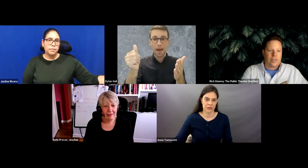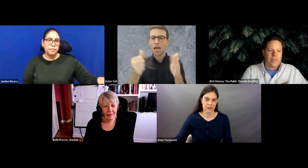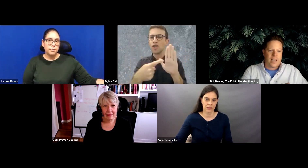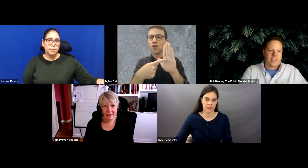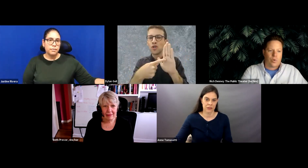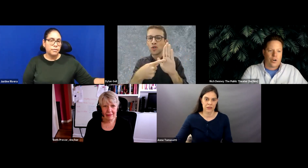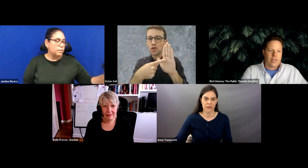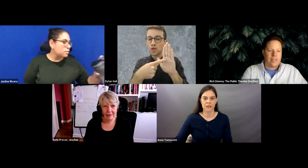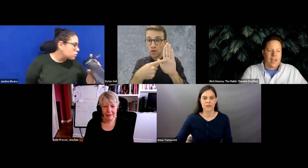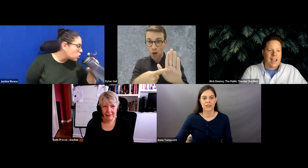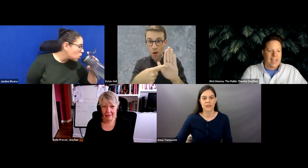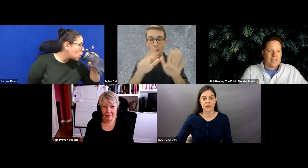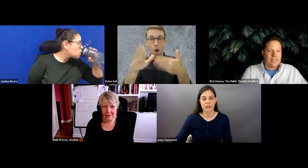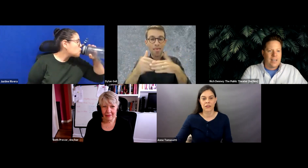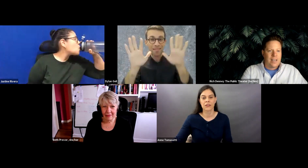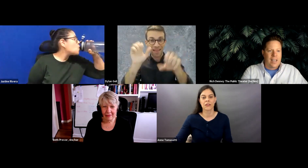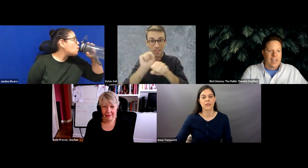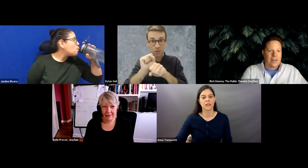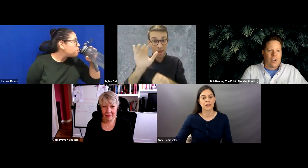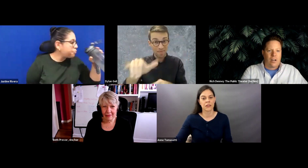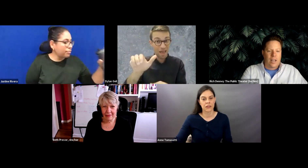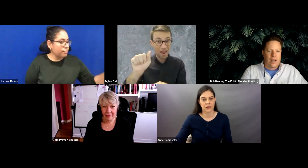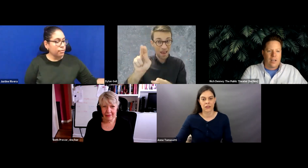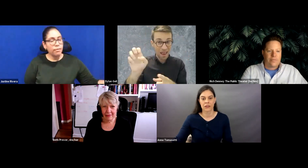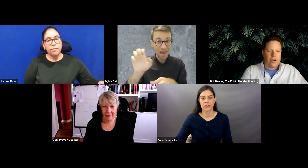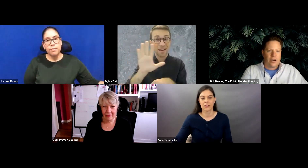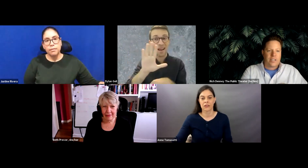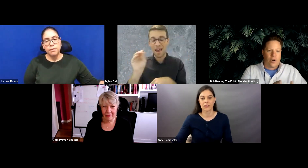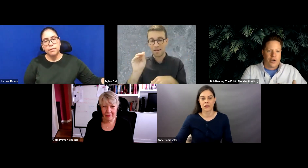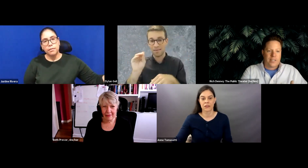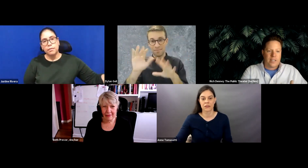really fantastic work that Anne and all of our Deaf artists did